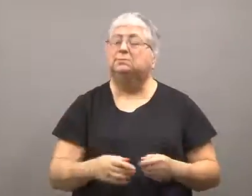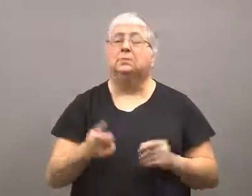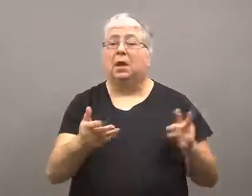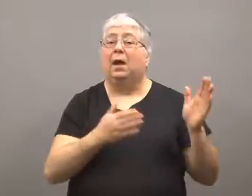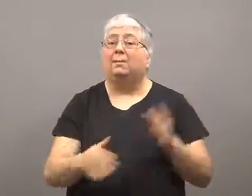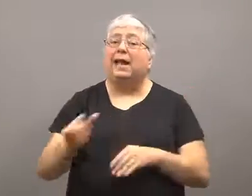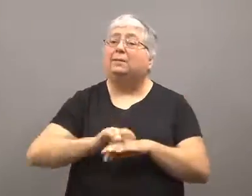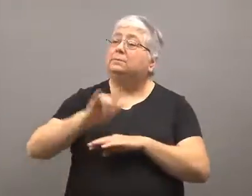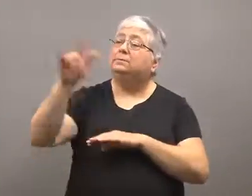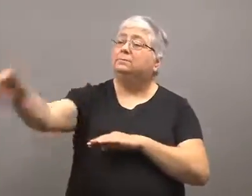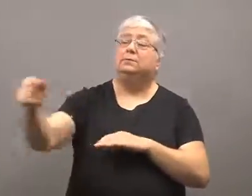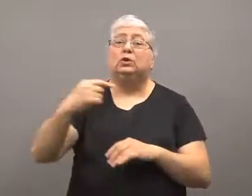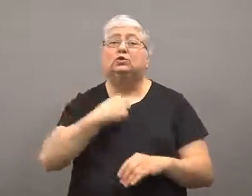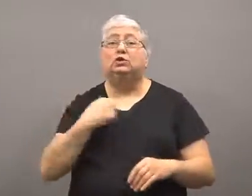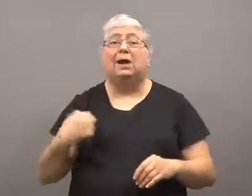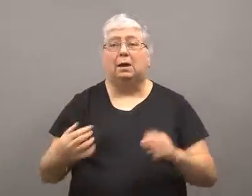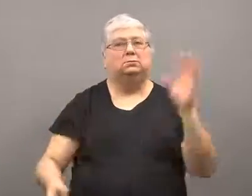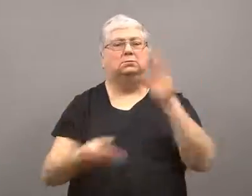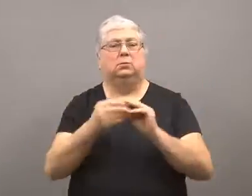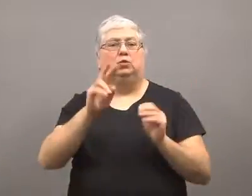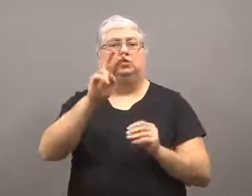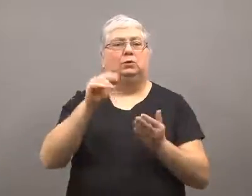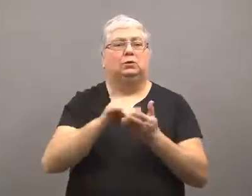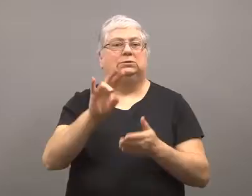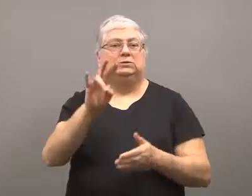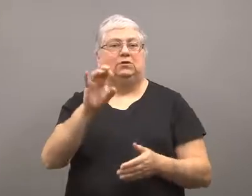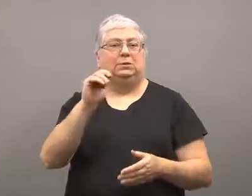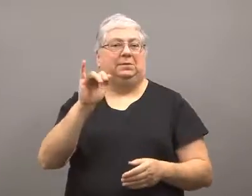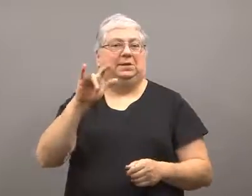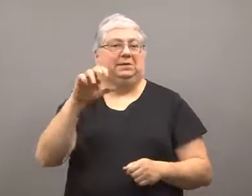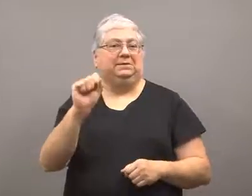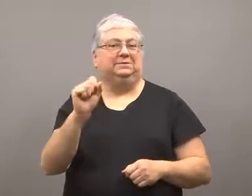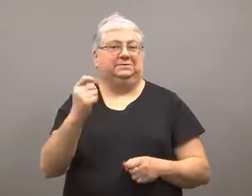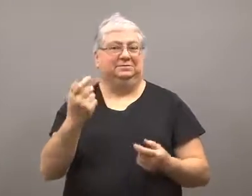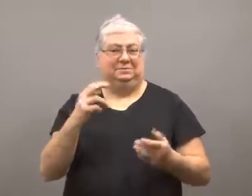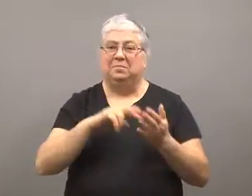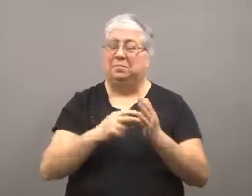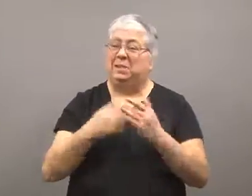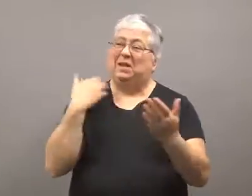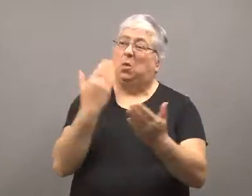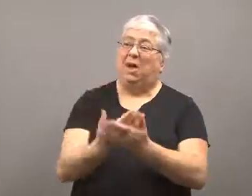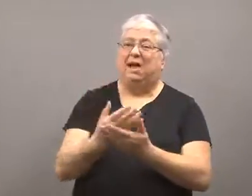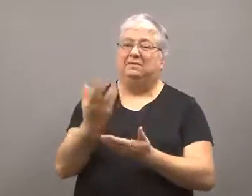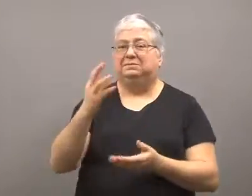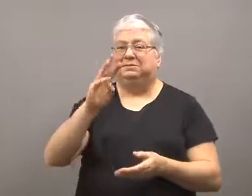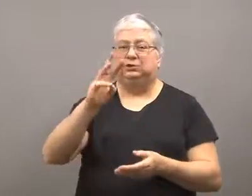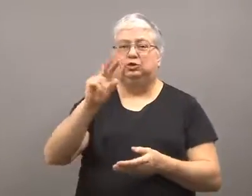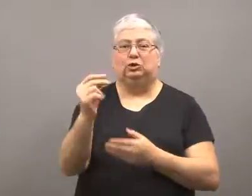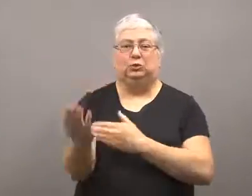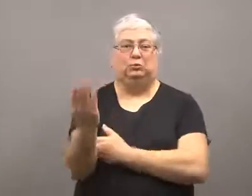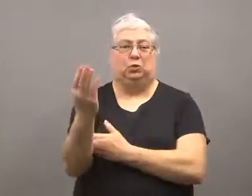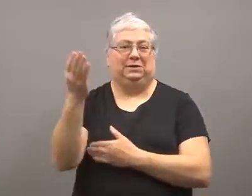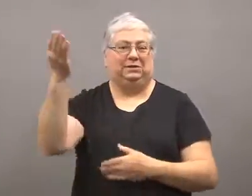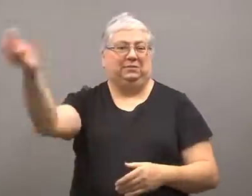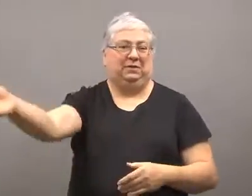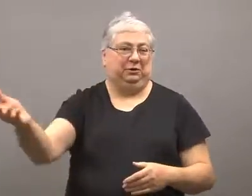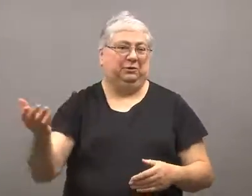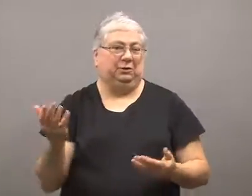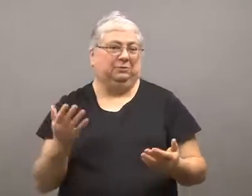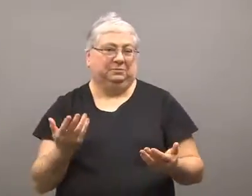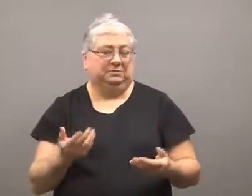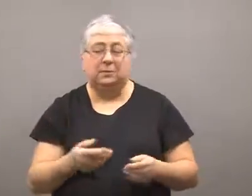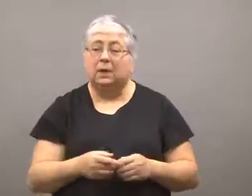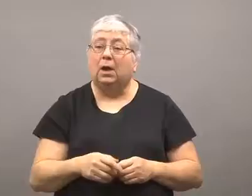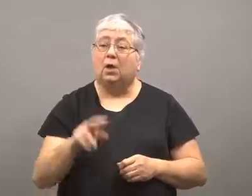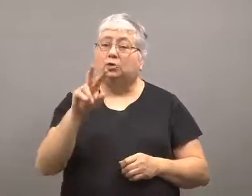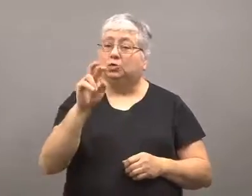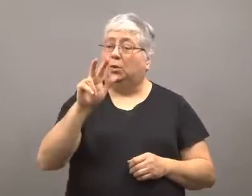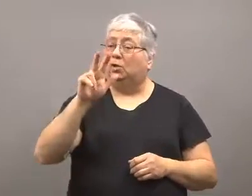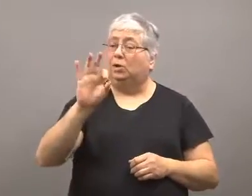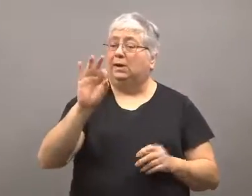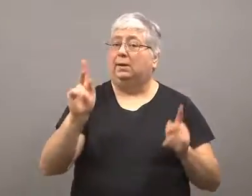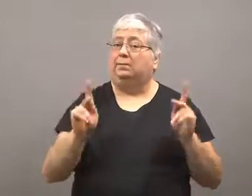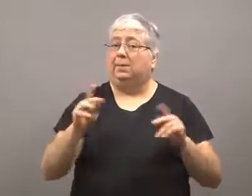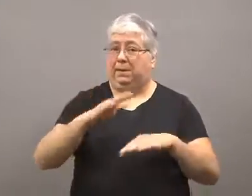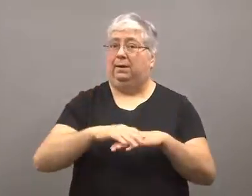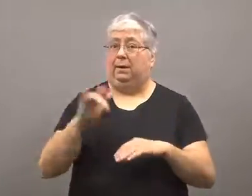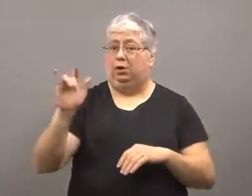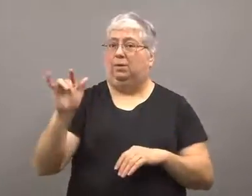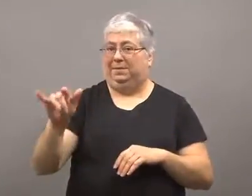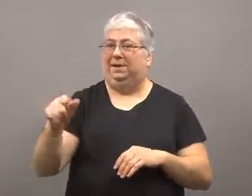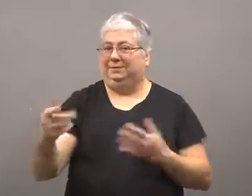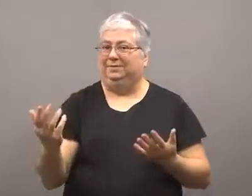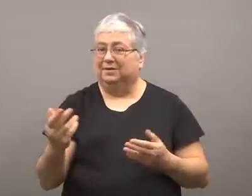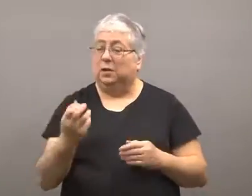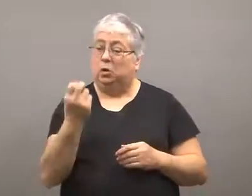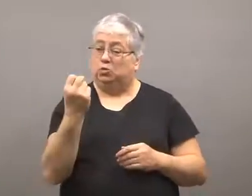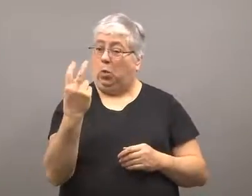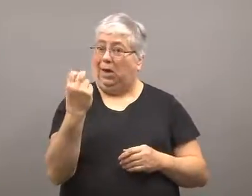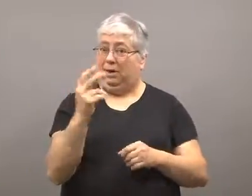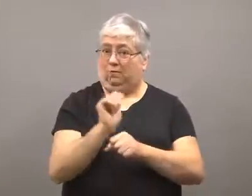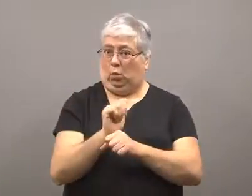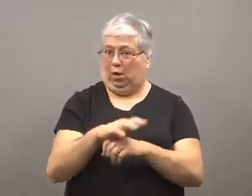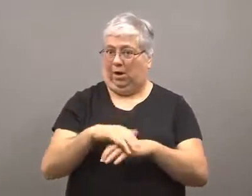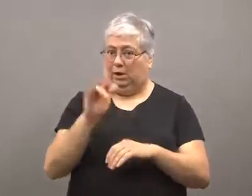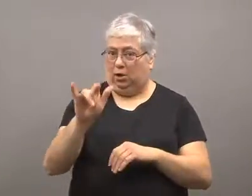It was a 2,700 mile trip to China, arriving there at 6:30 am.